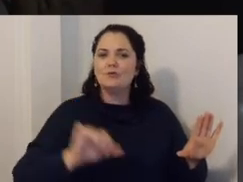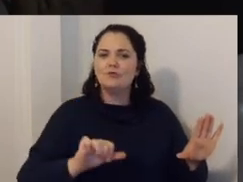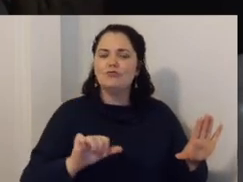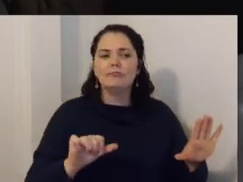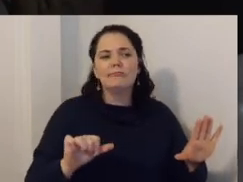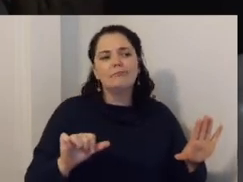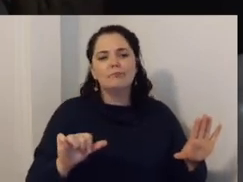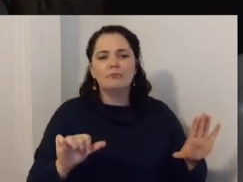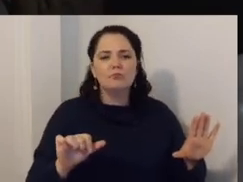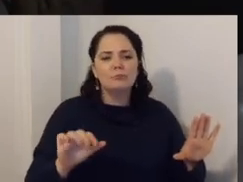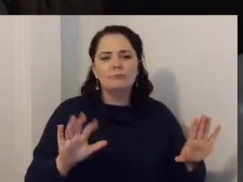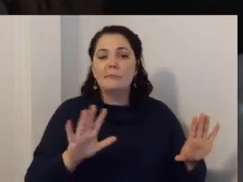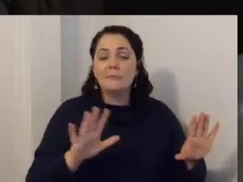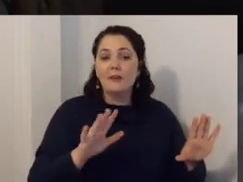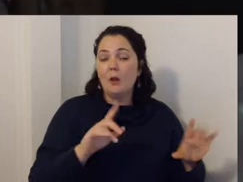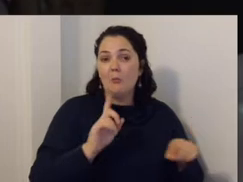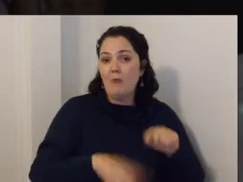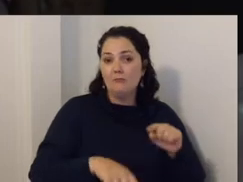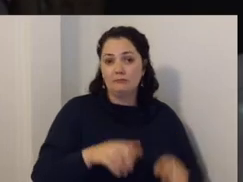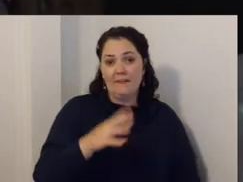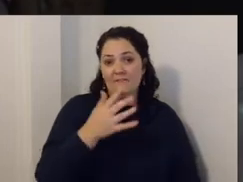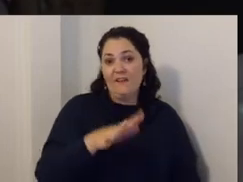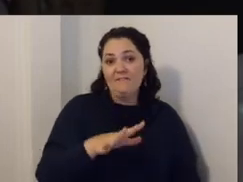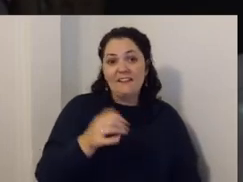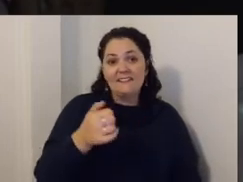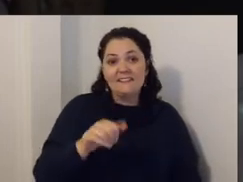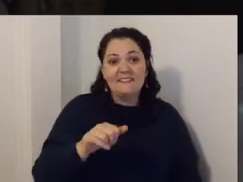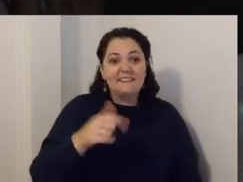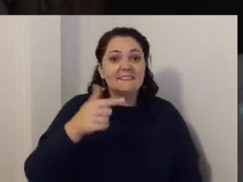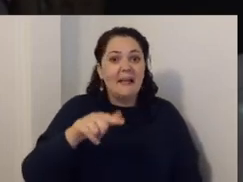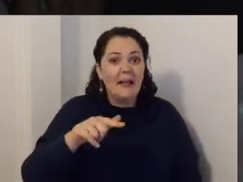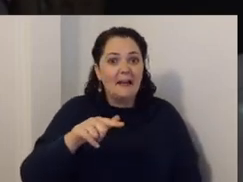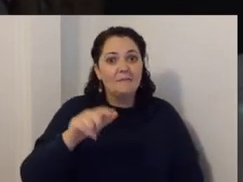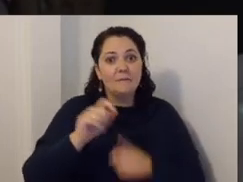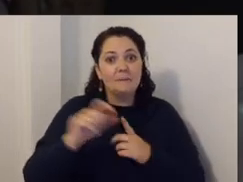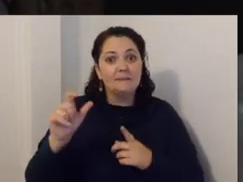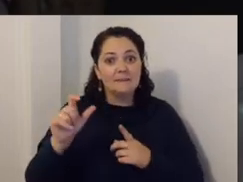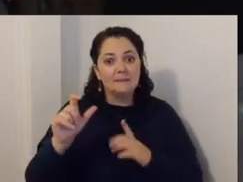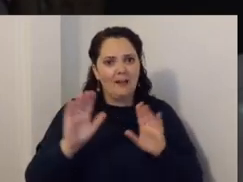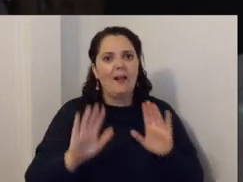beautiful 50 60 maybe even 70 grade depending on the type of pencil that you have, which